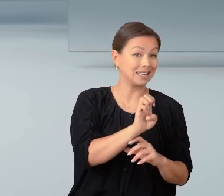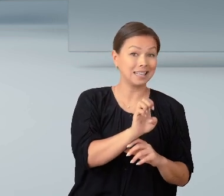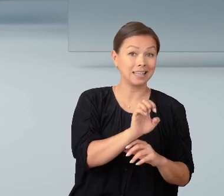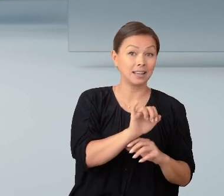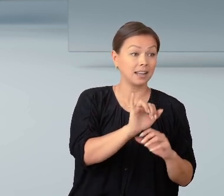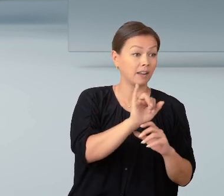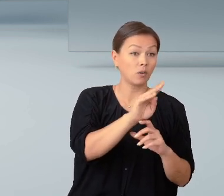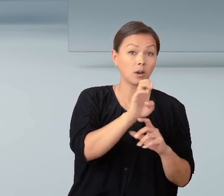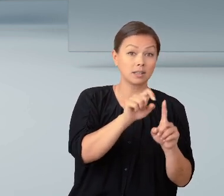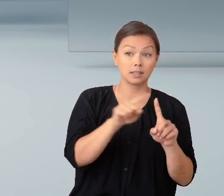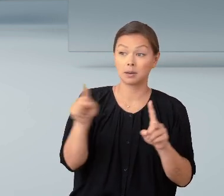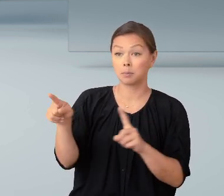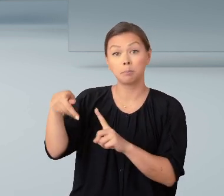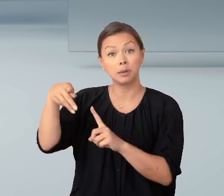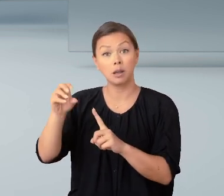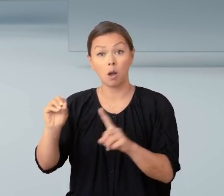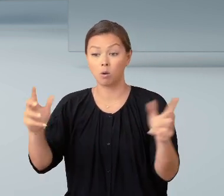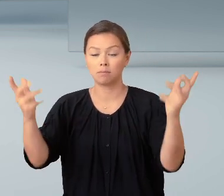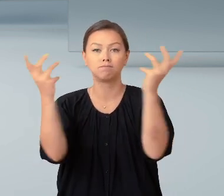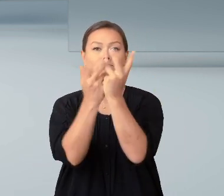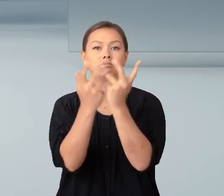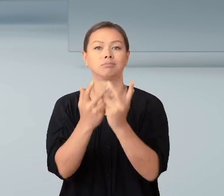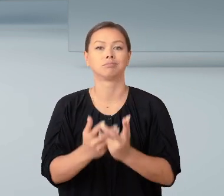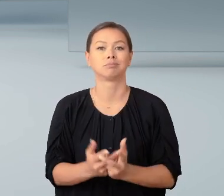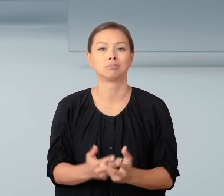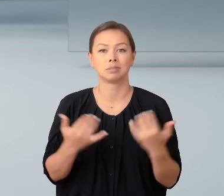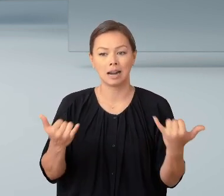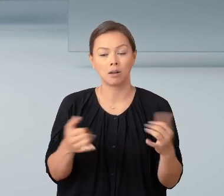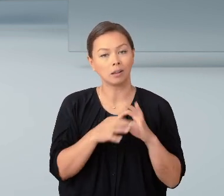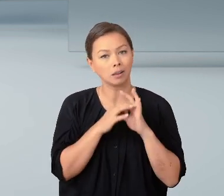outstanding purchase orders. Using rule-based matching and assistance